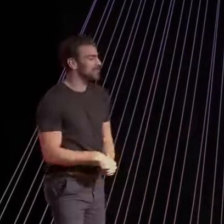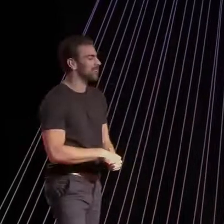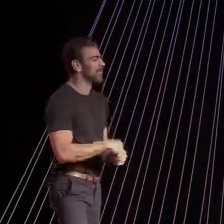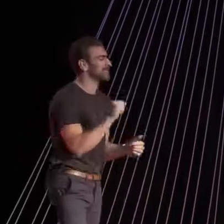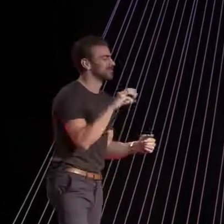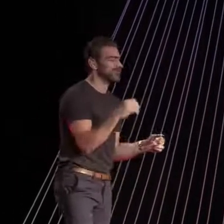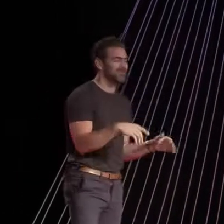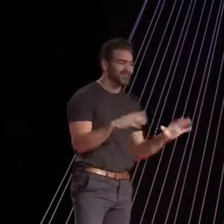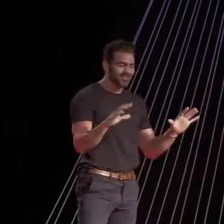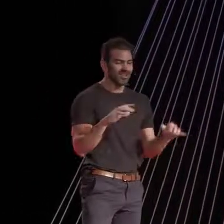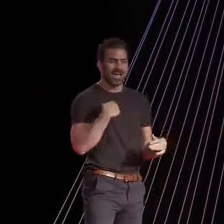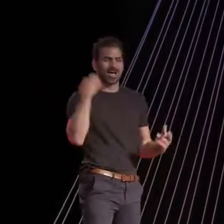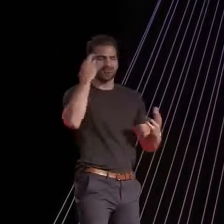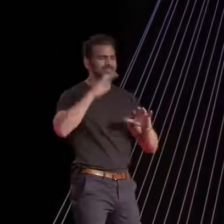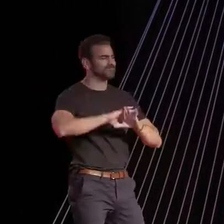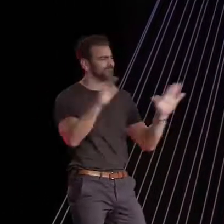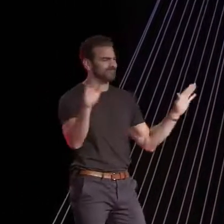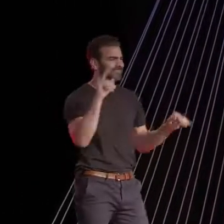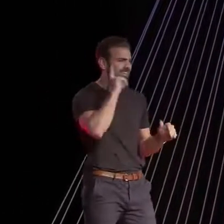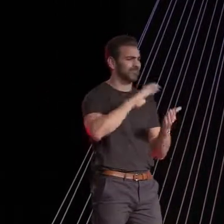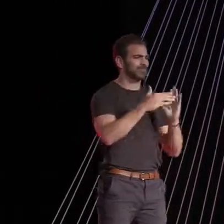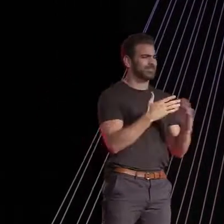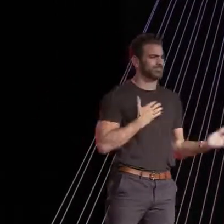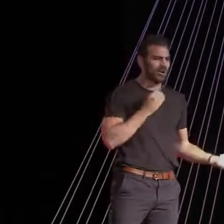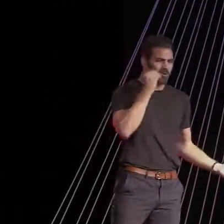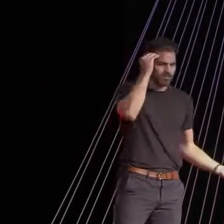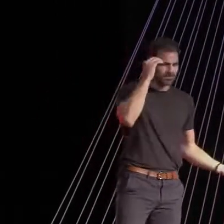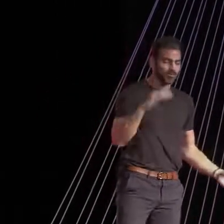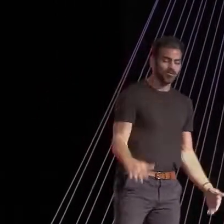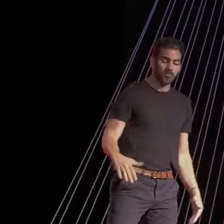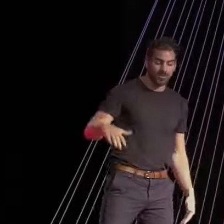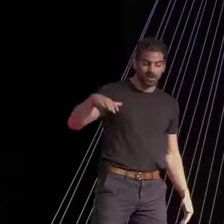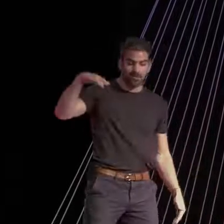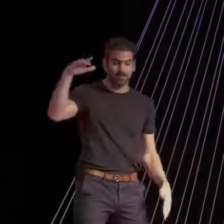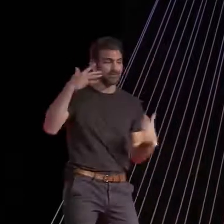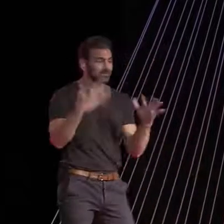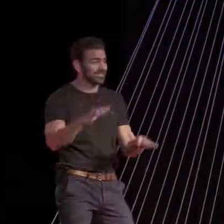many games so it's without hesitation that i can say the deaf community is in fact my home